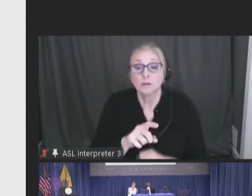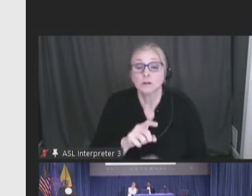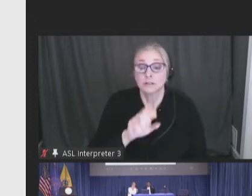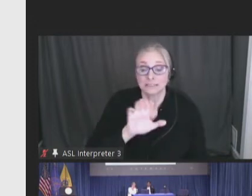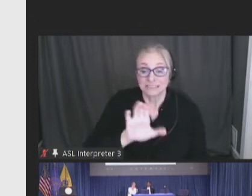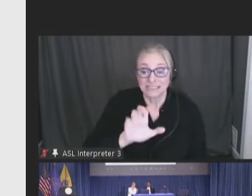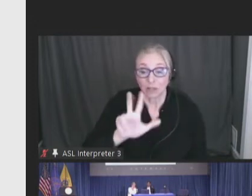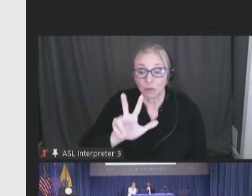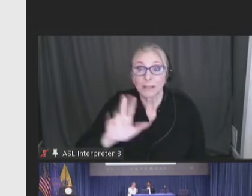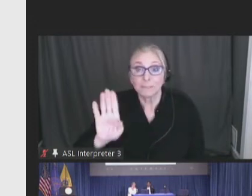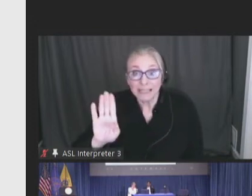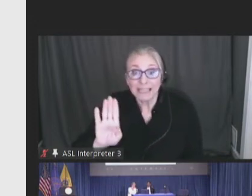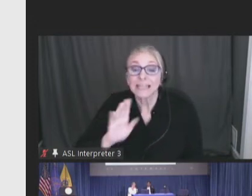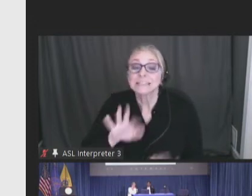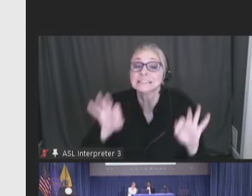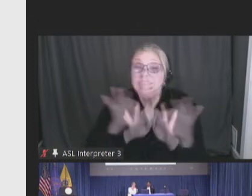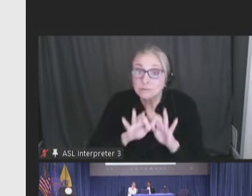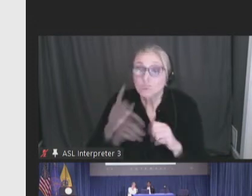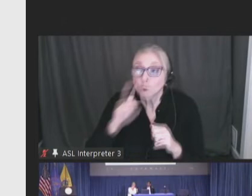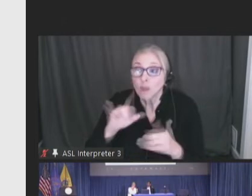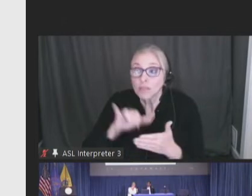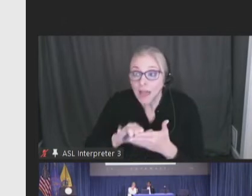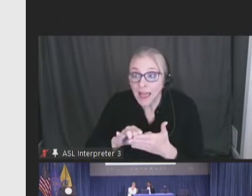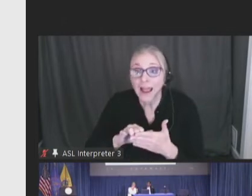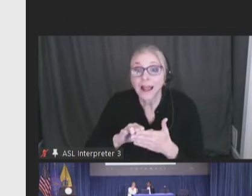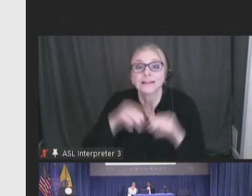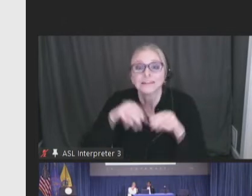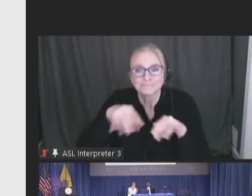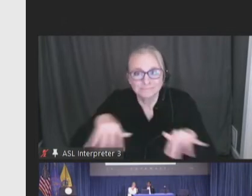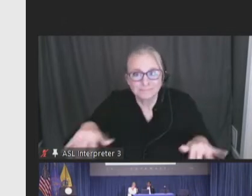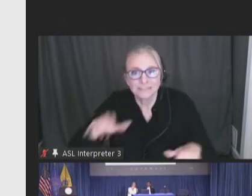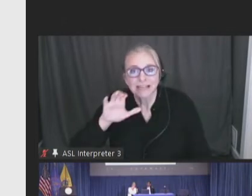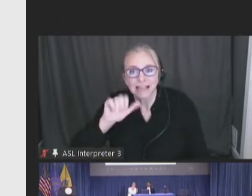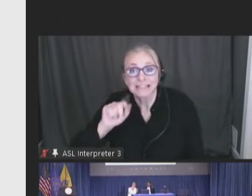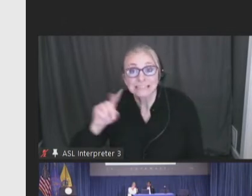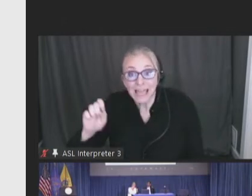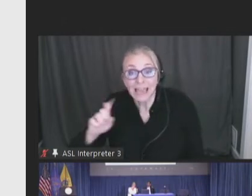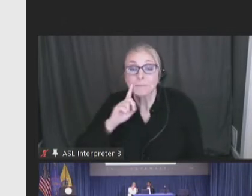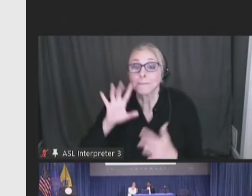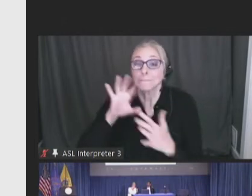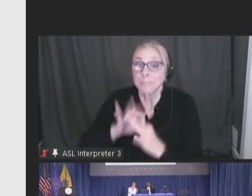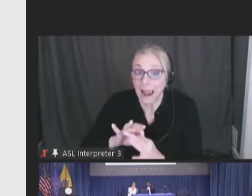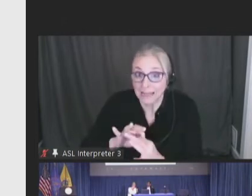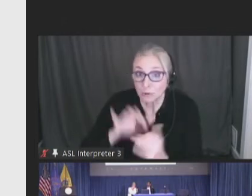central component of the complement cascade. And by binding to this complement protein,